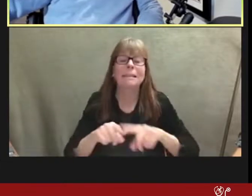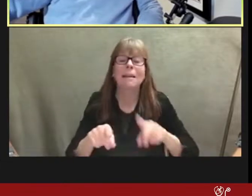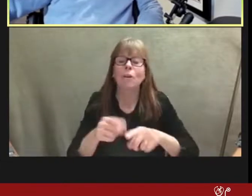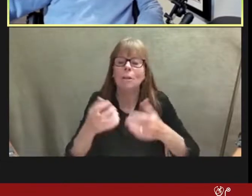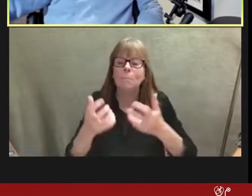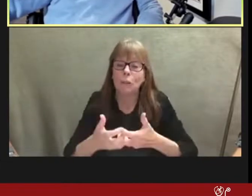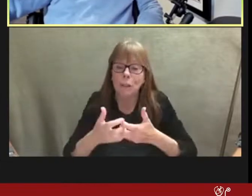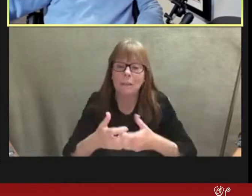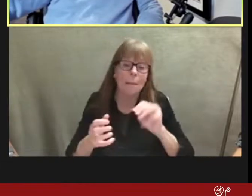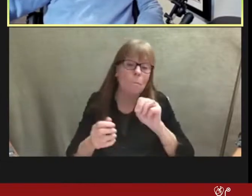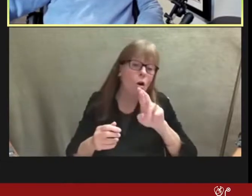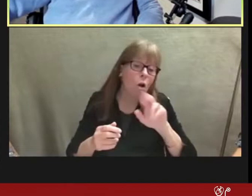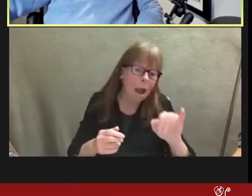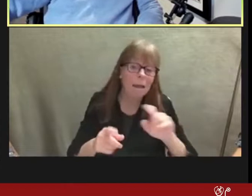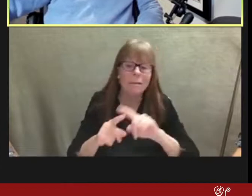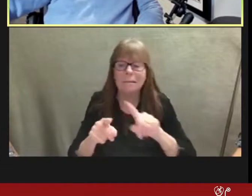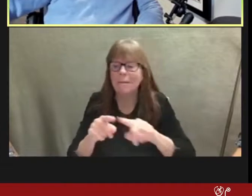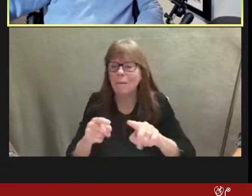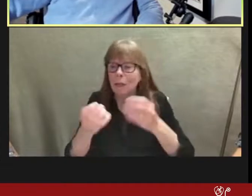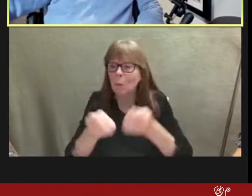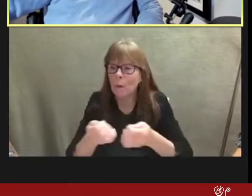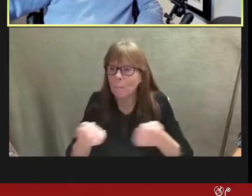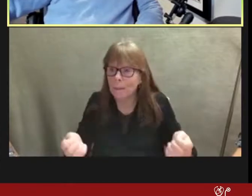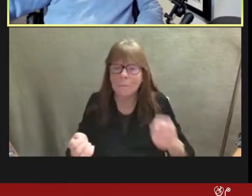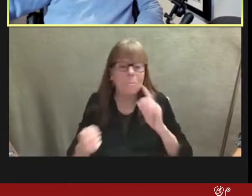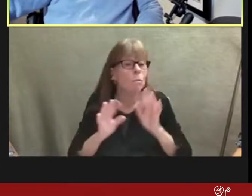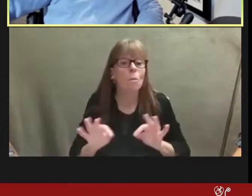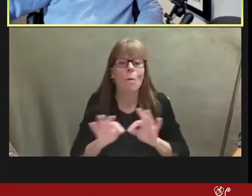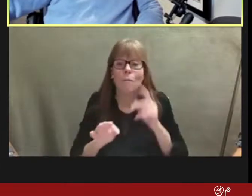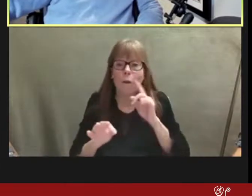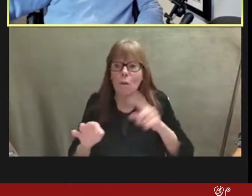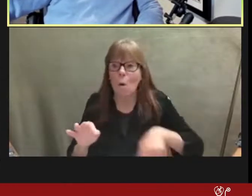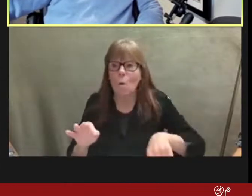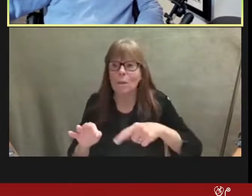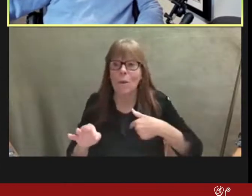and many others. It's particularly critical for those of us with mobility disabilities